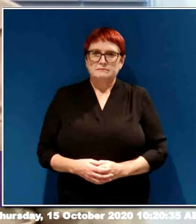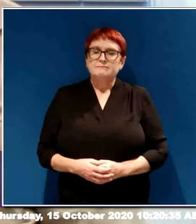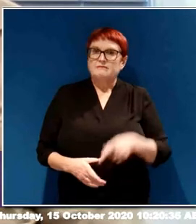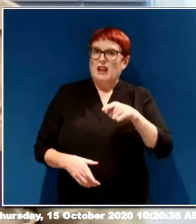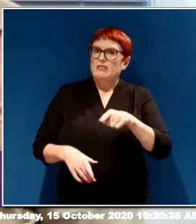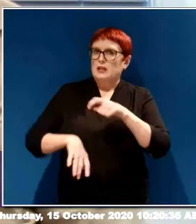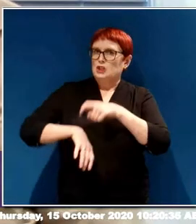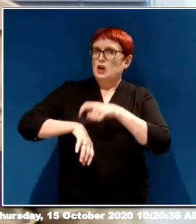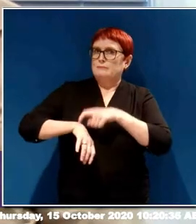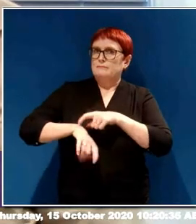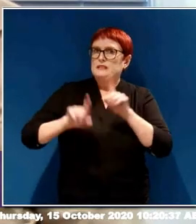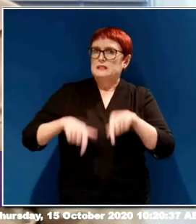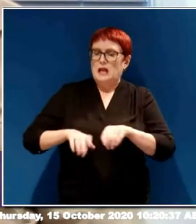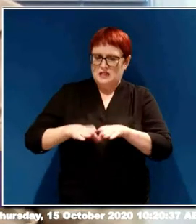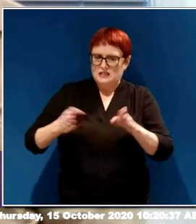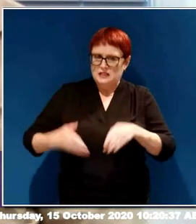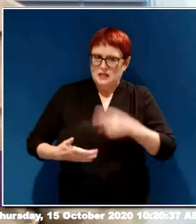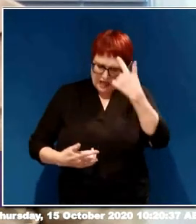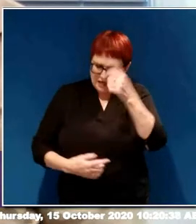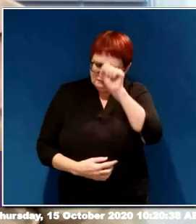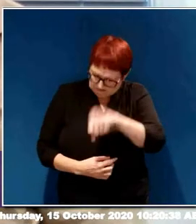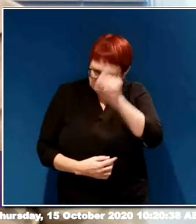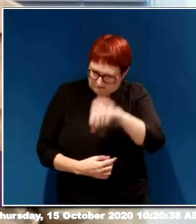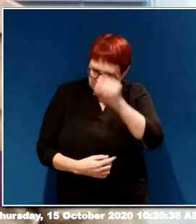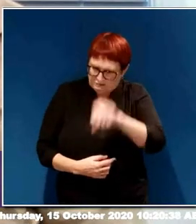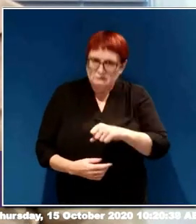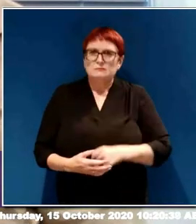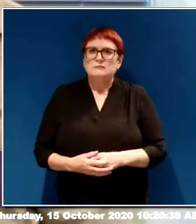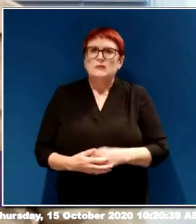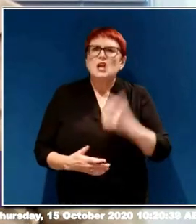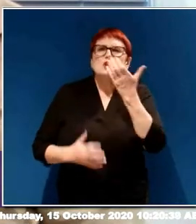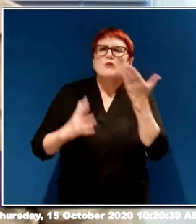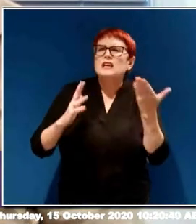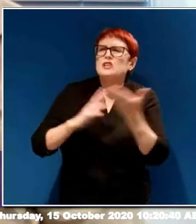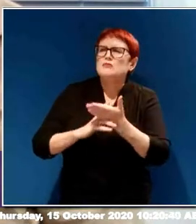Sorry, Sharon, please finish what you were saying. I didn't mean to interrupt. That's OK.